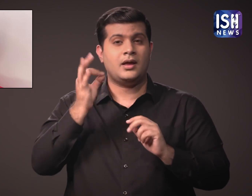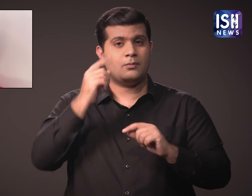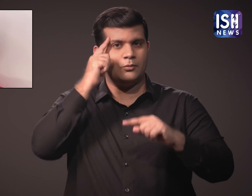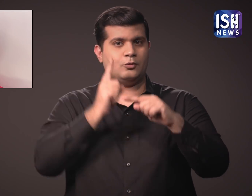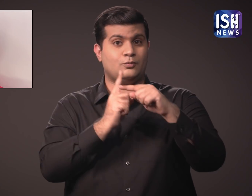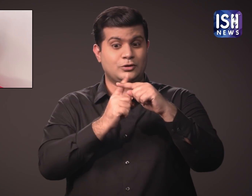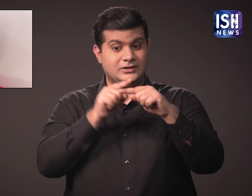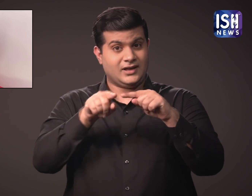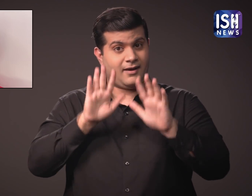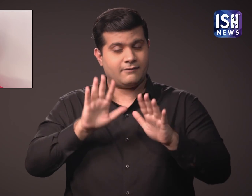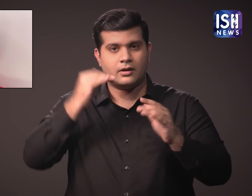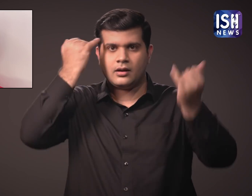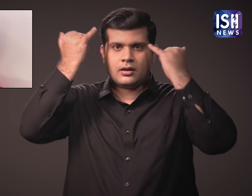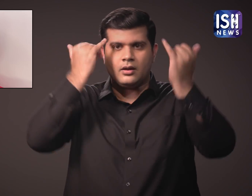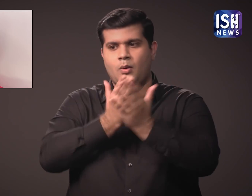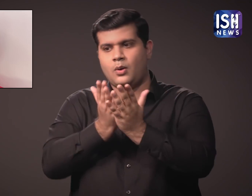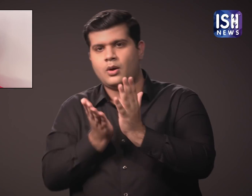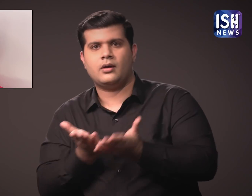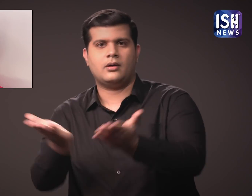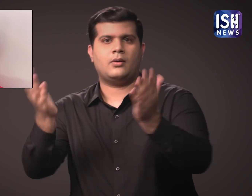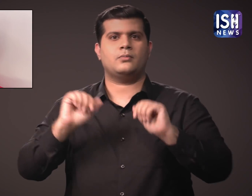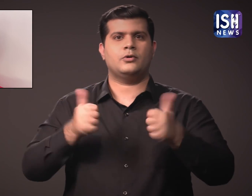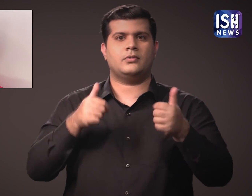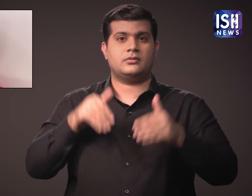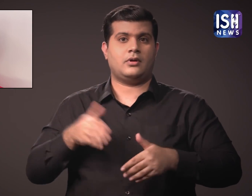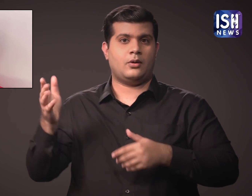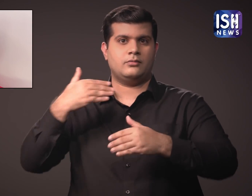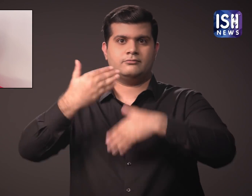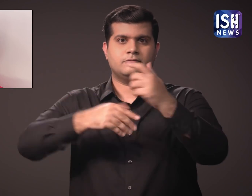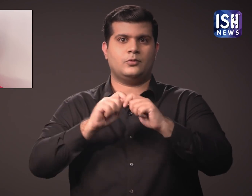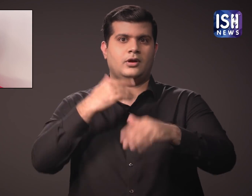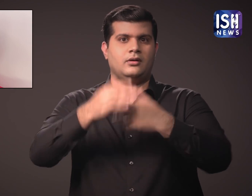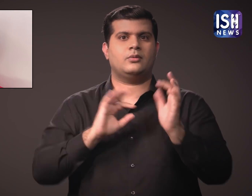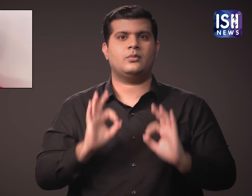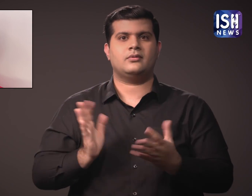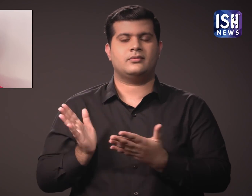Hence it is important to remain positive and come up with creative solutions.